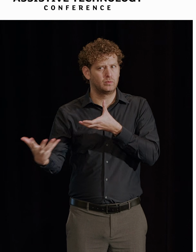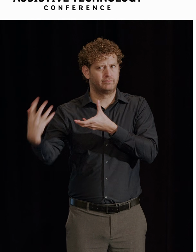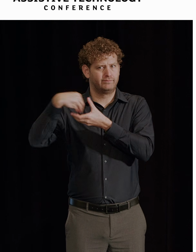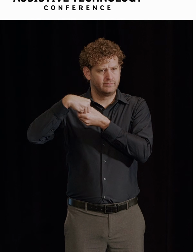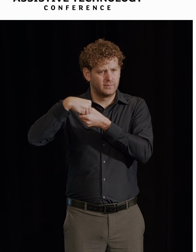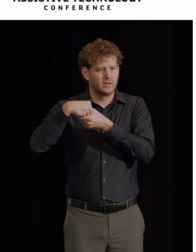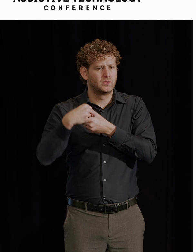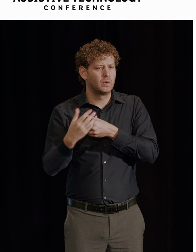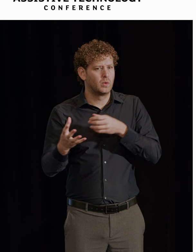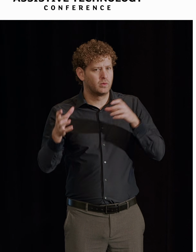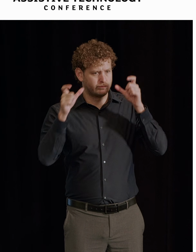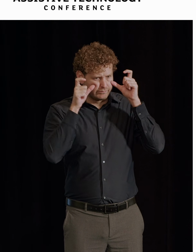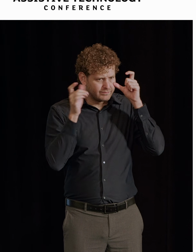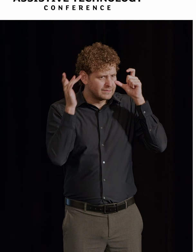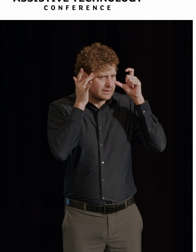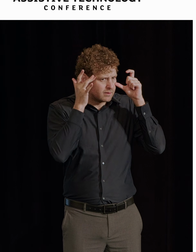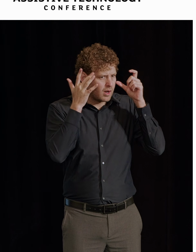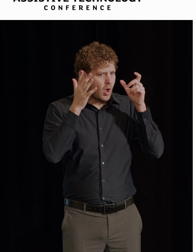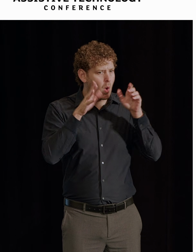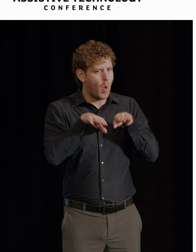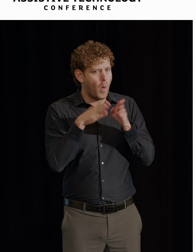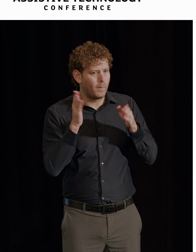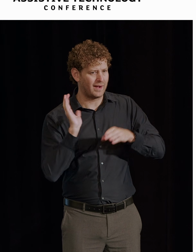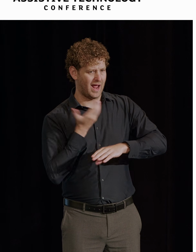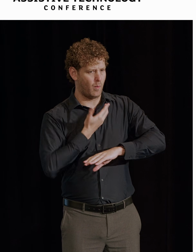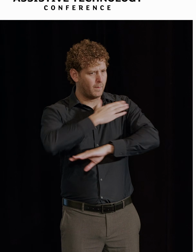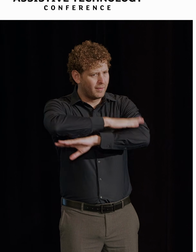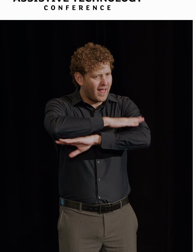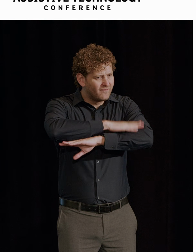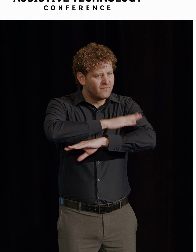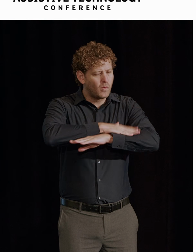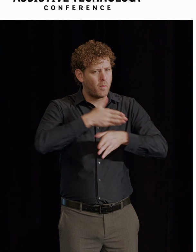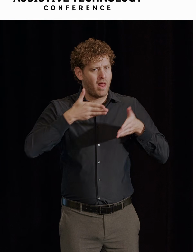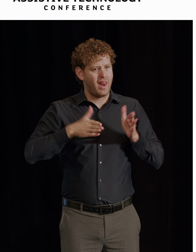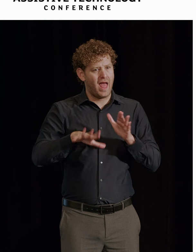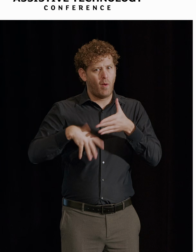just one part of our commitment, and we're also investing directly in the ecosystem.